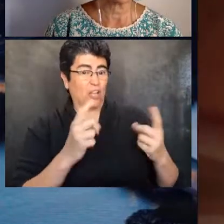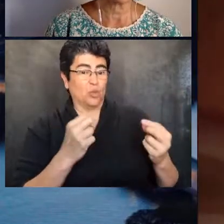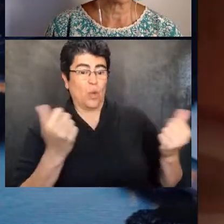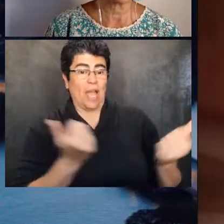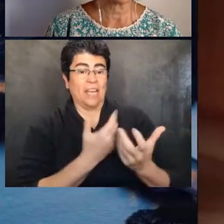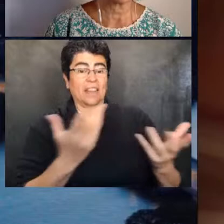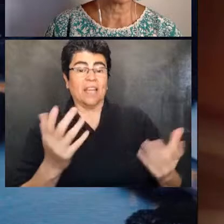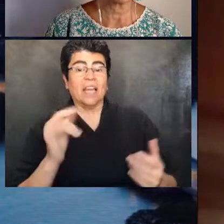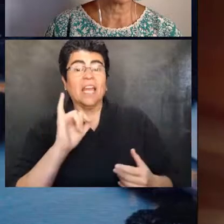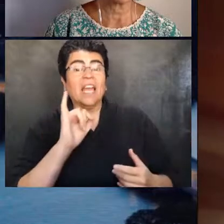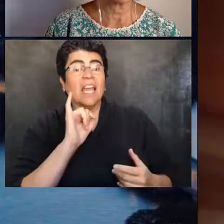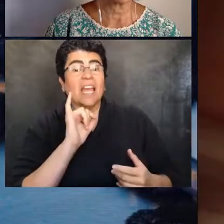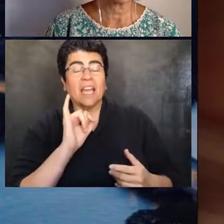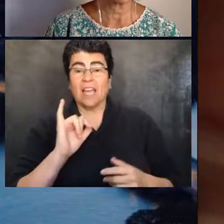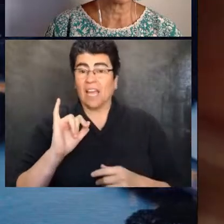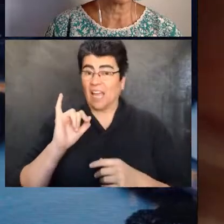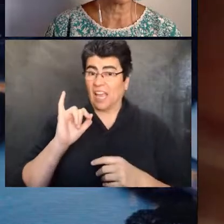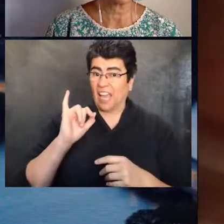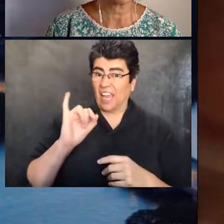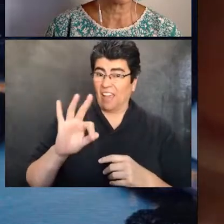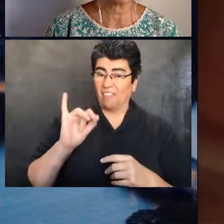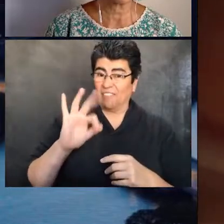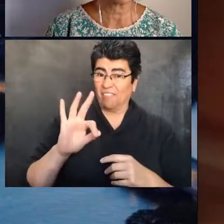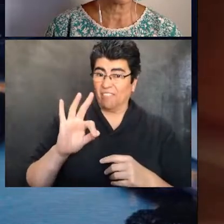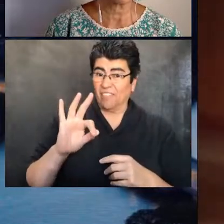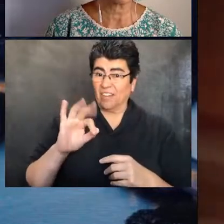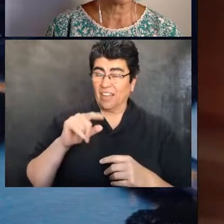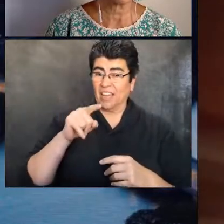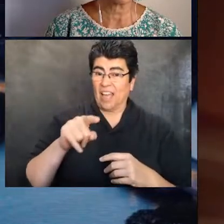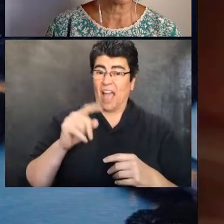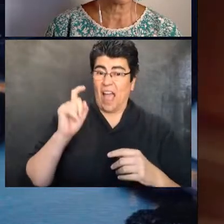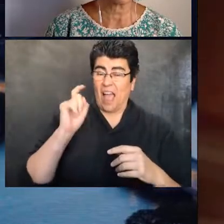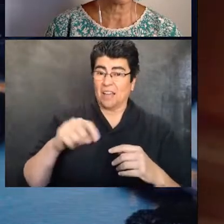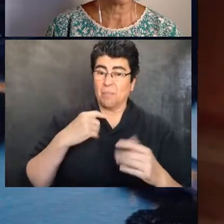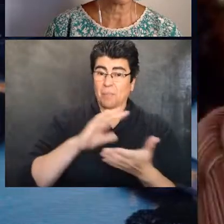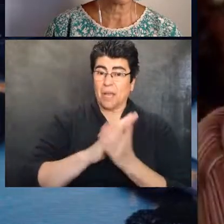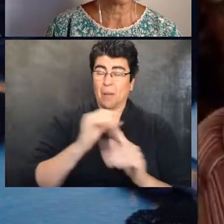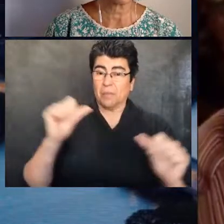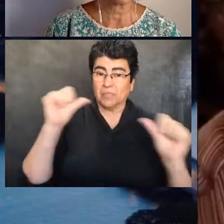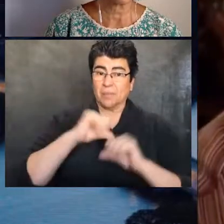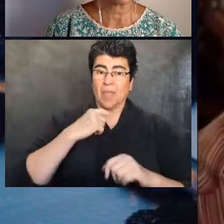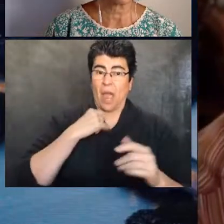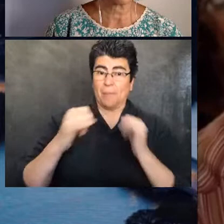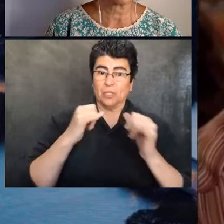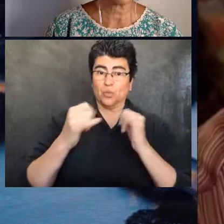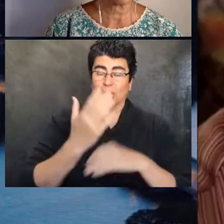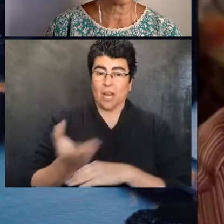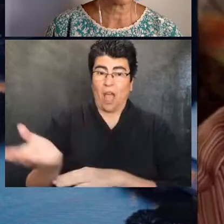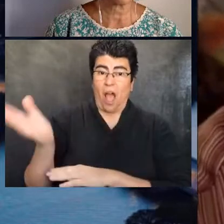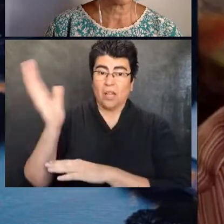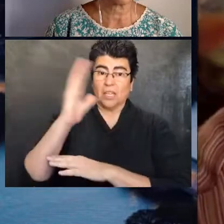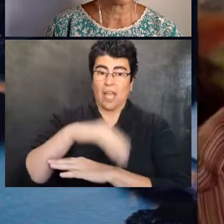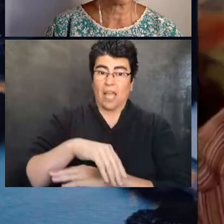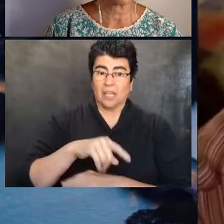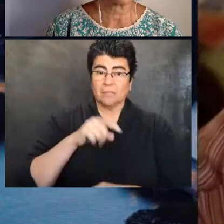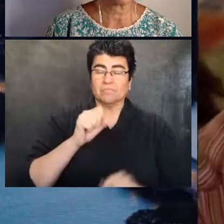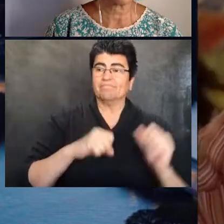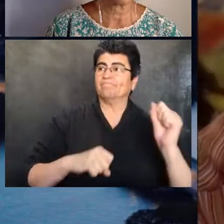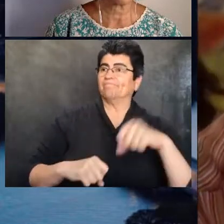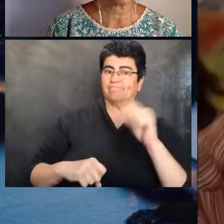You think I'm drunk, that I'm intoxicated, that I've been drinking all day? Yes, I do.